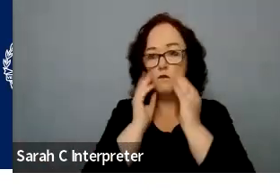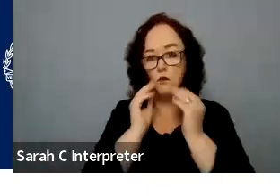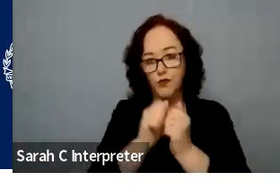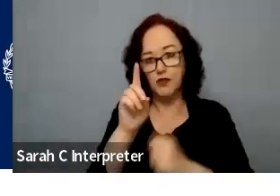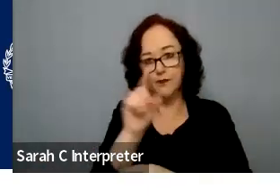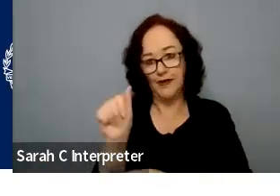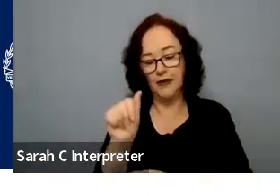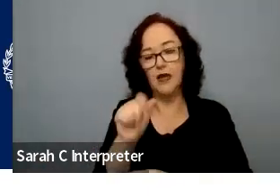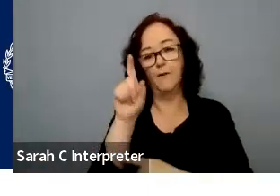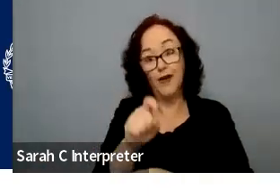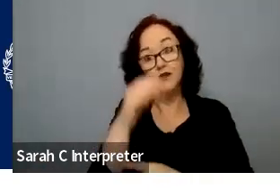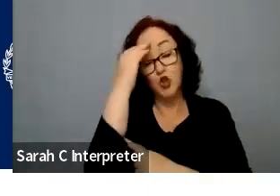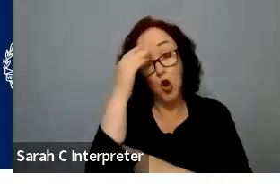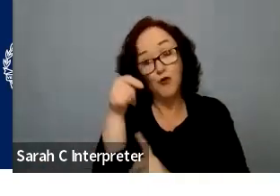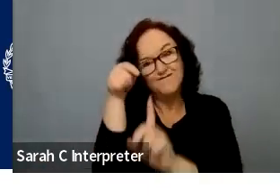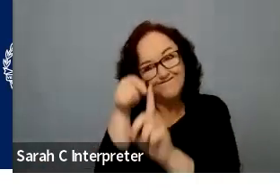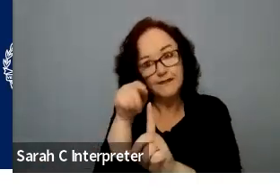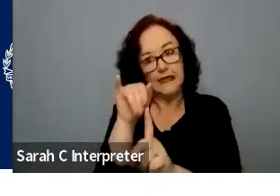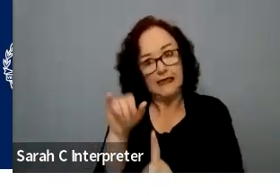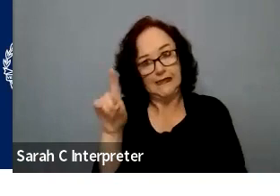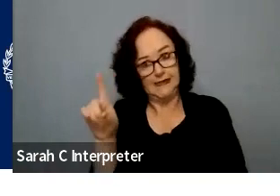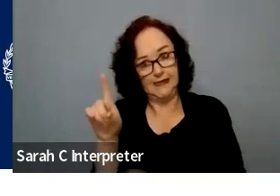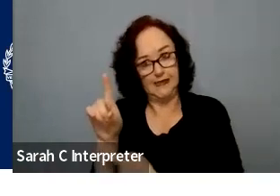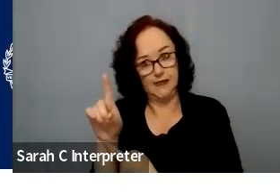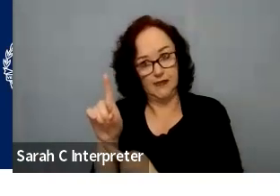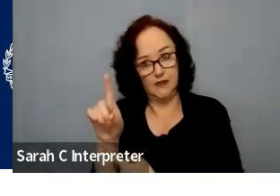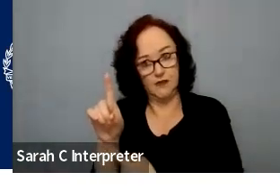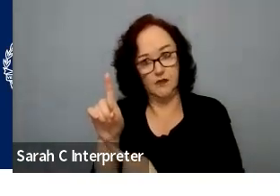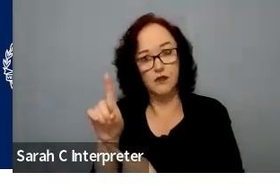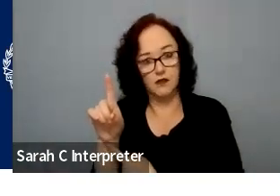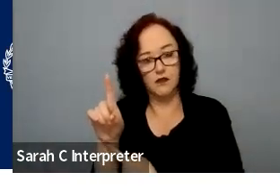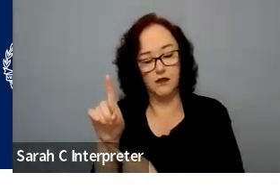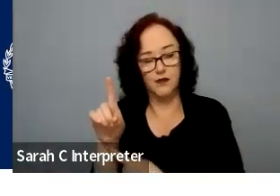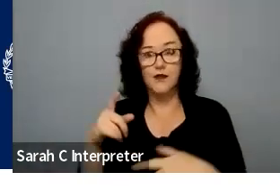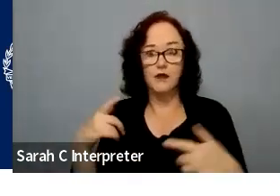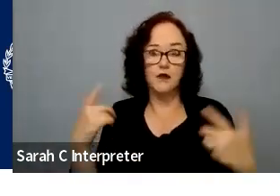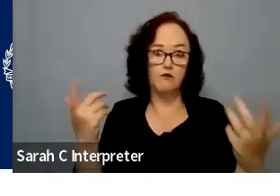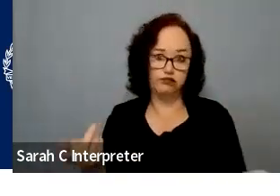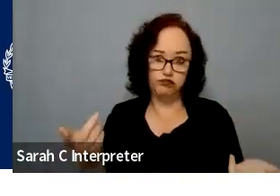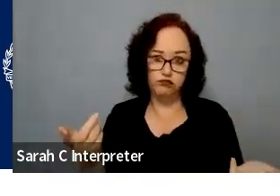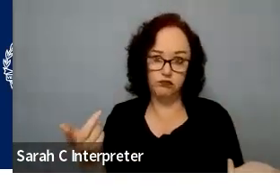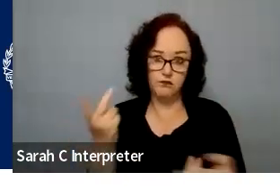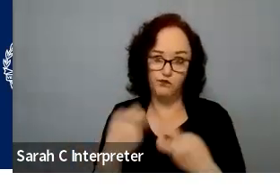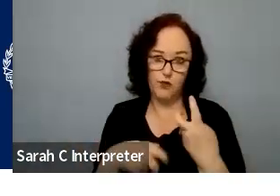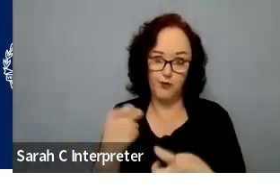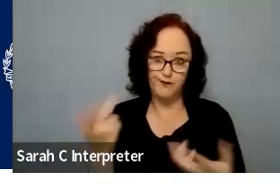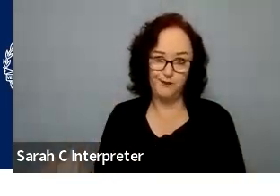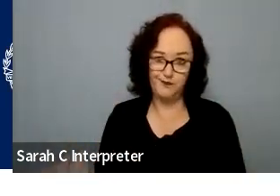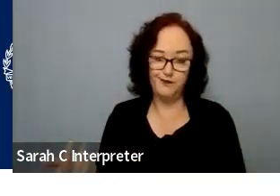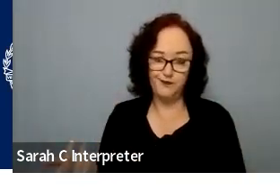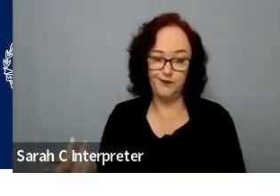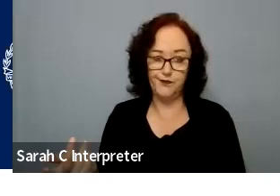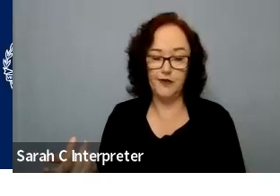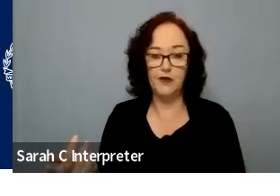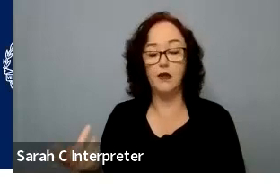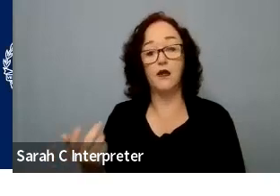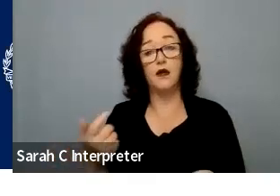specifically and therein lies a big problem. I've been, you know, talking to faculty at Villanova